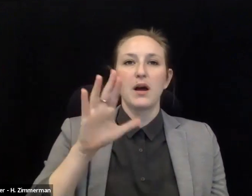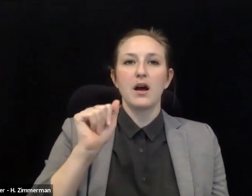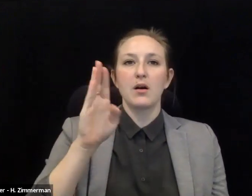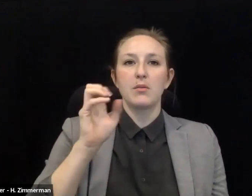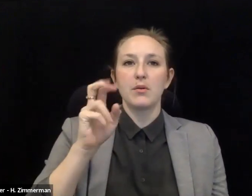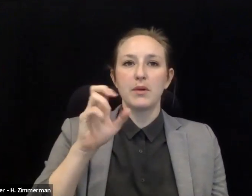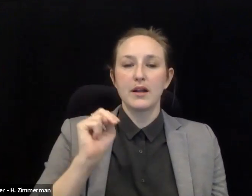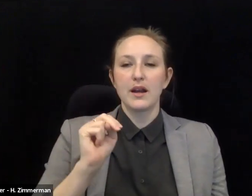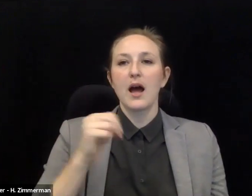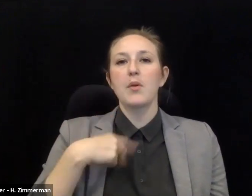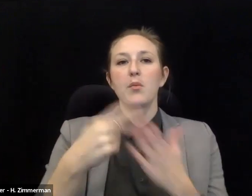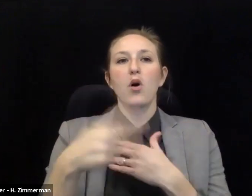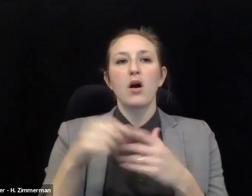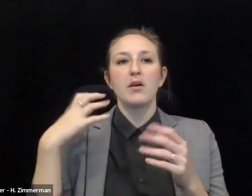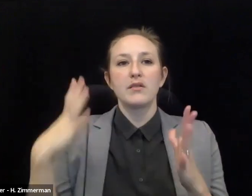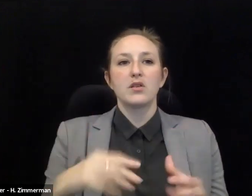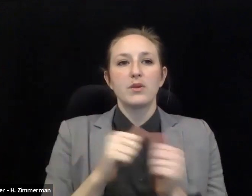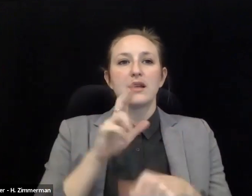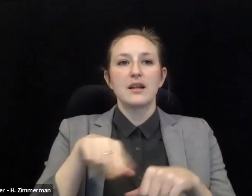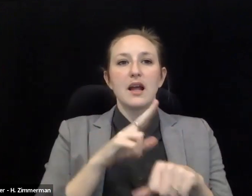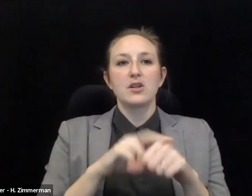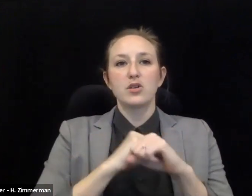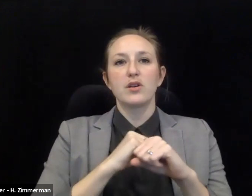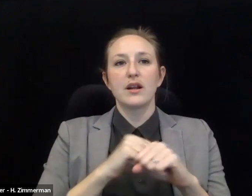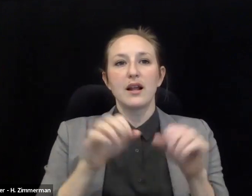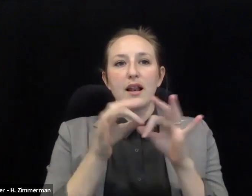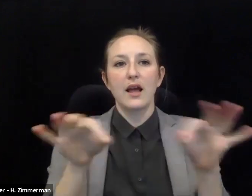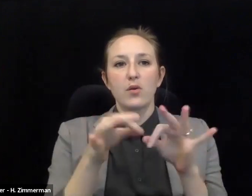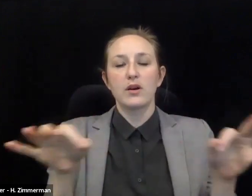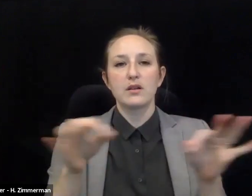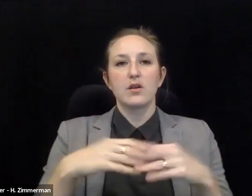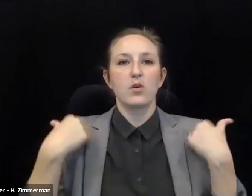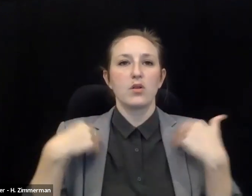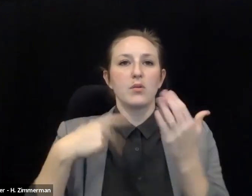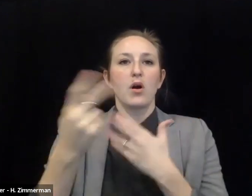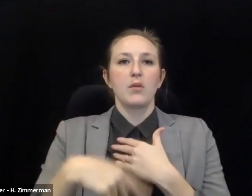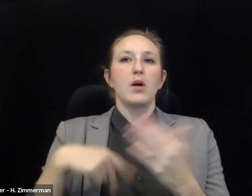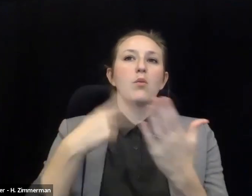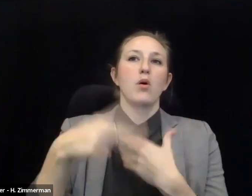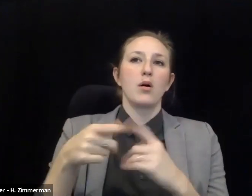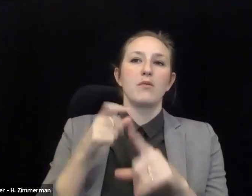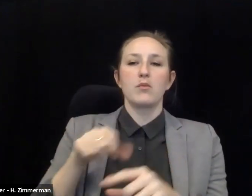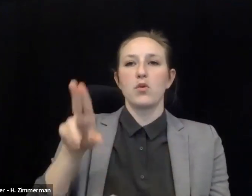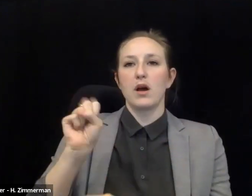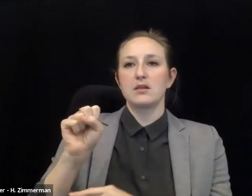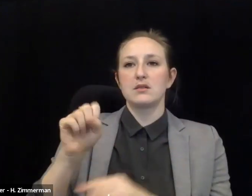Security Language Initiative visit program. Which was a problem at the U.S. Department of State, which is administered by